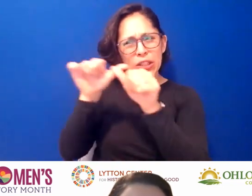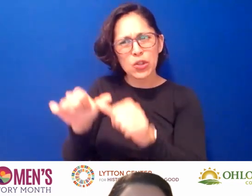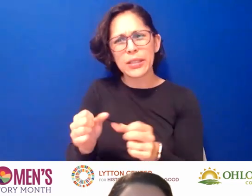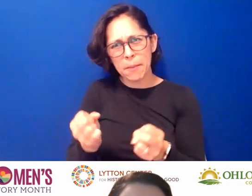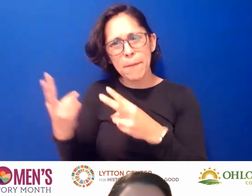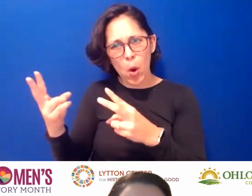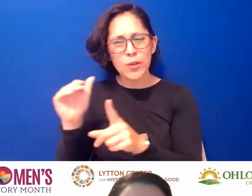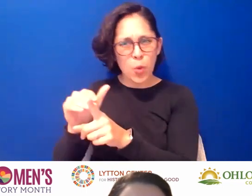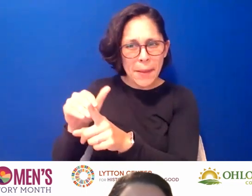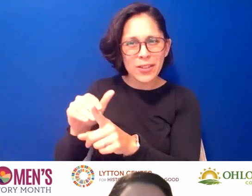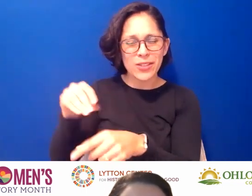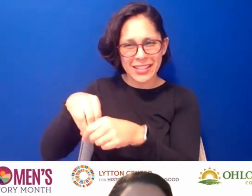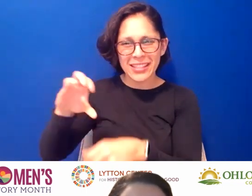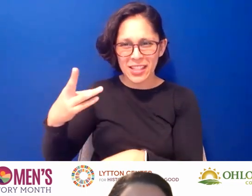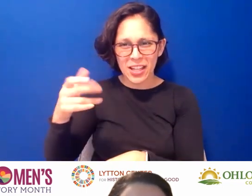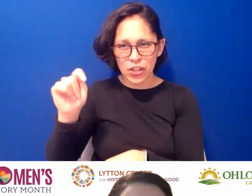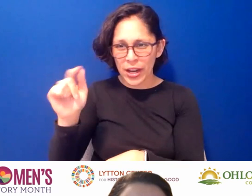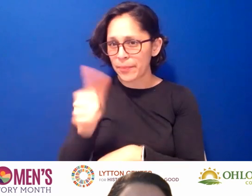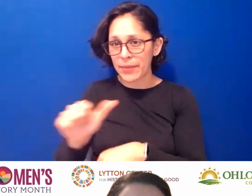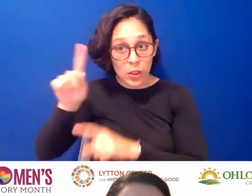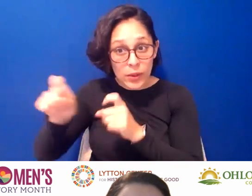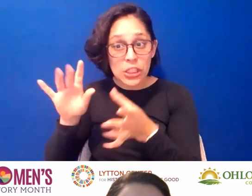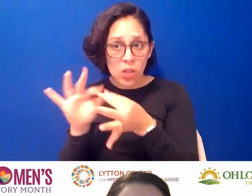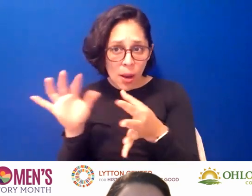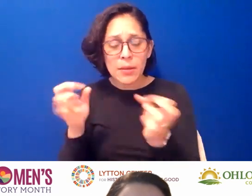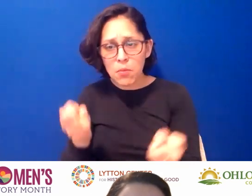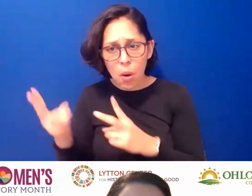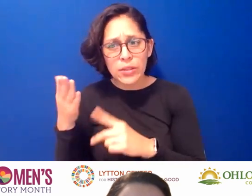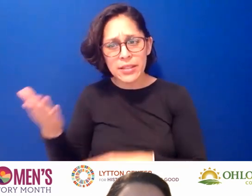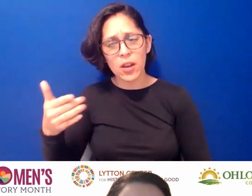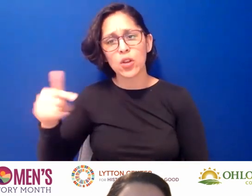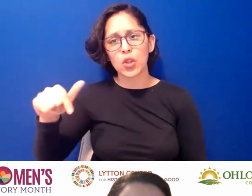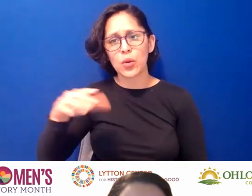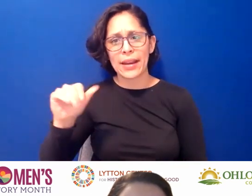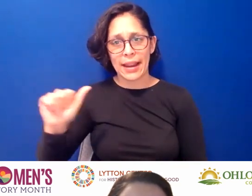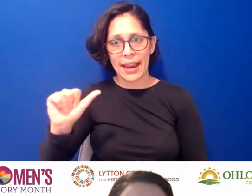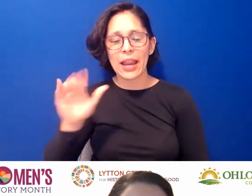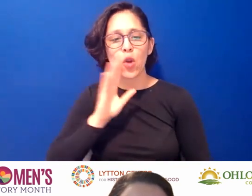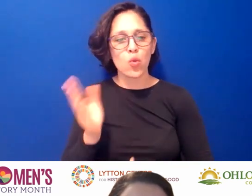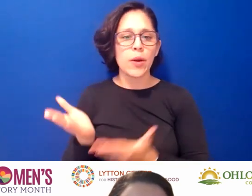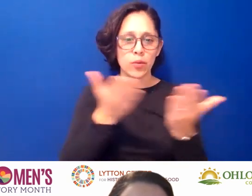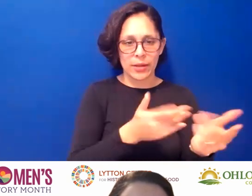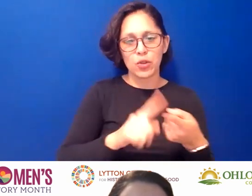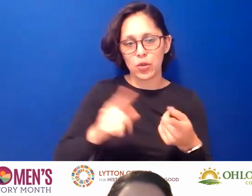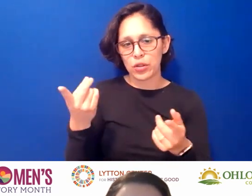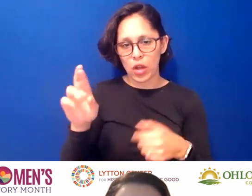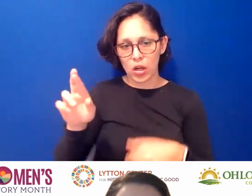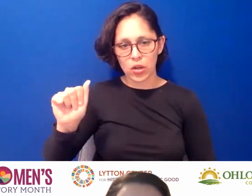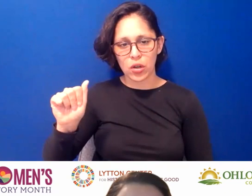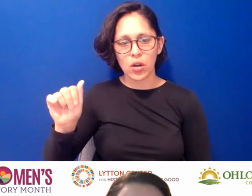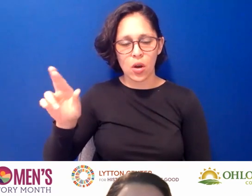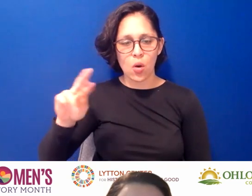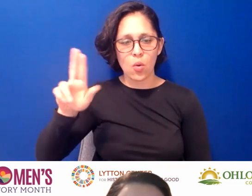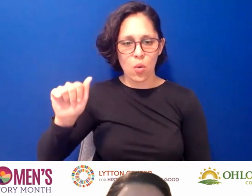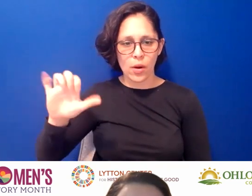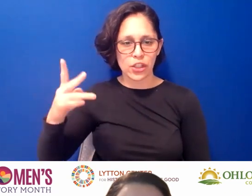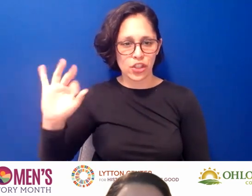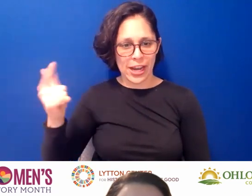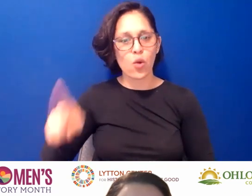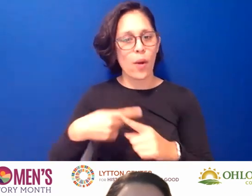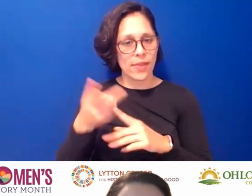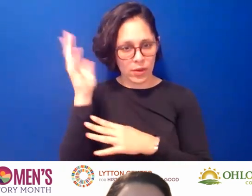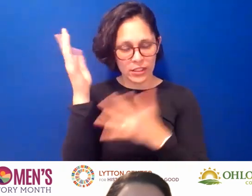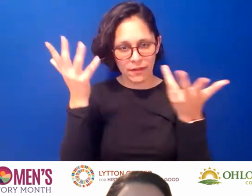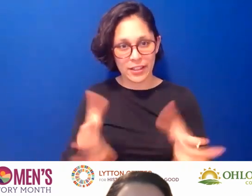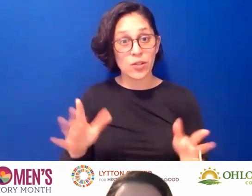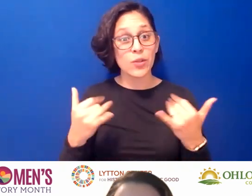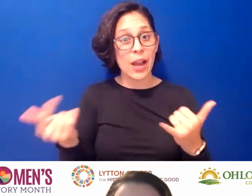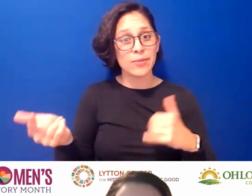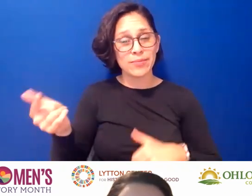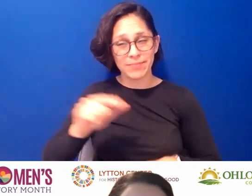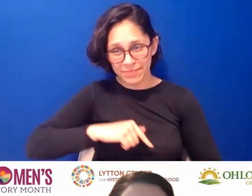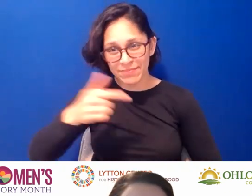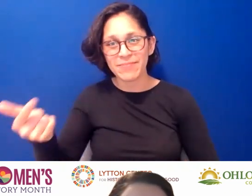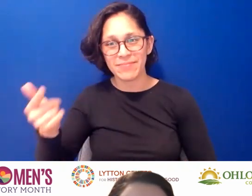Kyle Livie (he/him/his): You can pose any questions that you have and we will bring those questions to Dra. Chang during the Q & A once the talk is completed. Now I'm going to hand things over to Dr Michel.